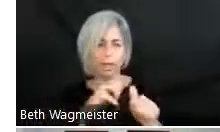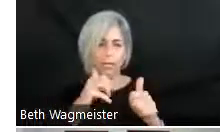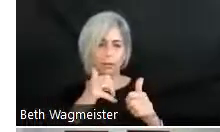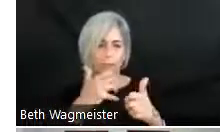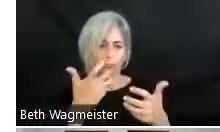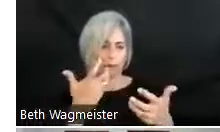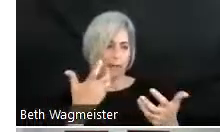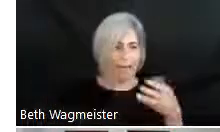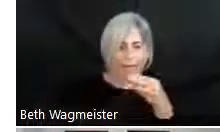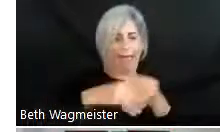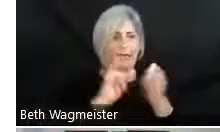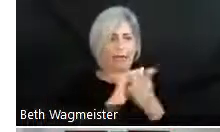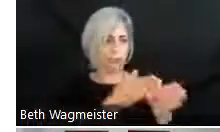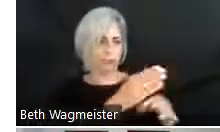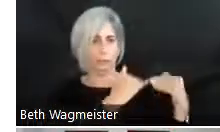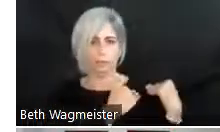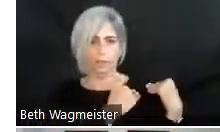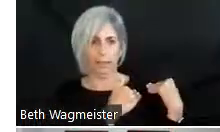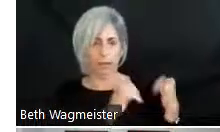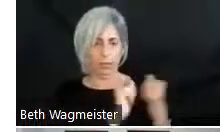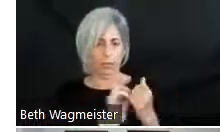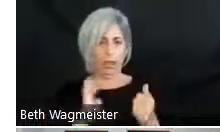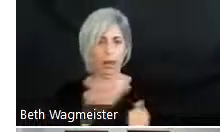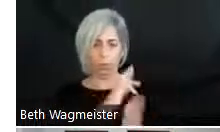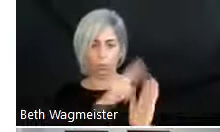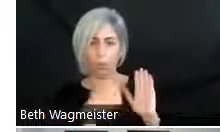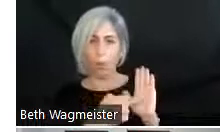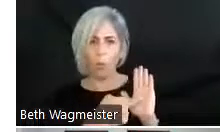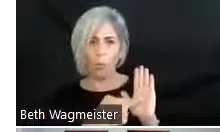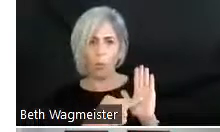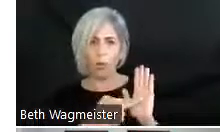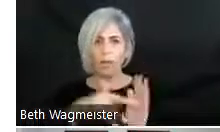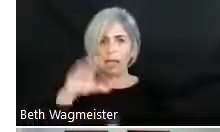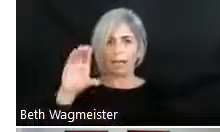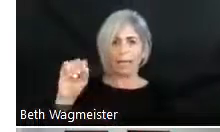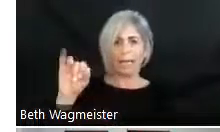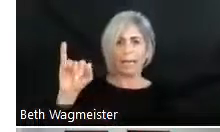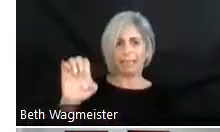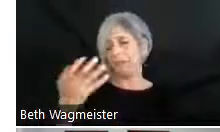responsibilities in our role. Cassie may have all these other really competing priorities